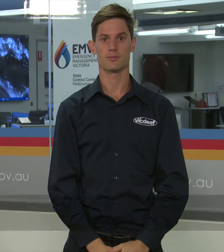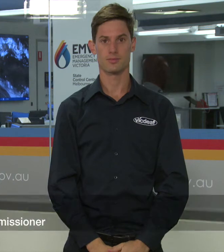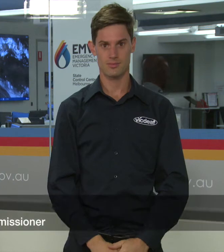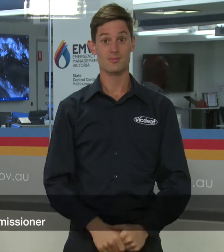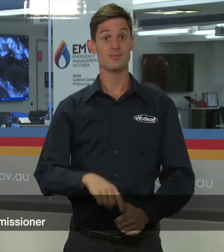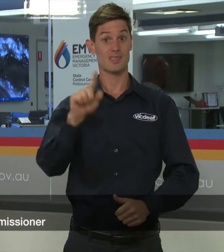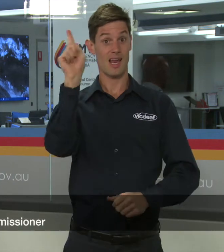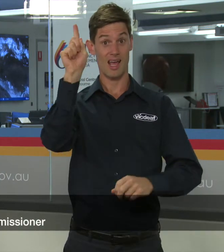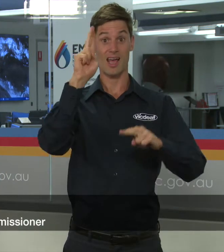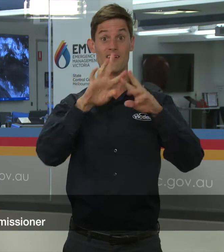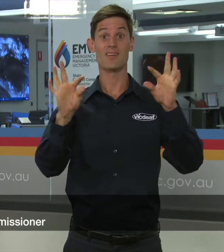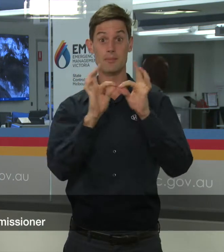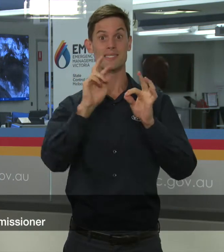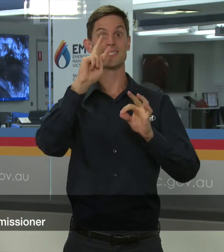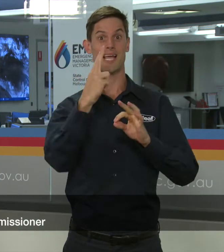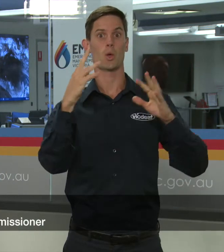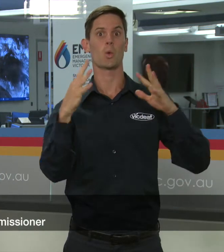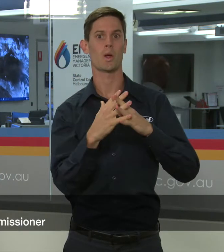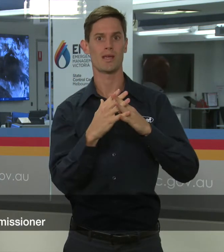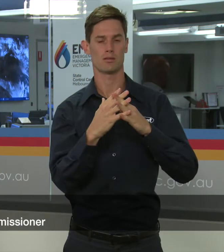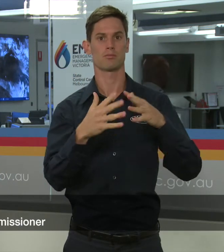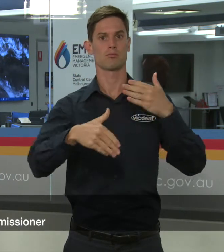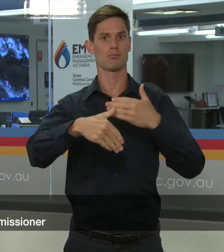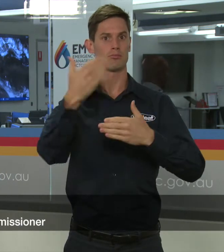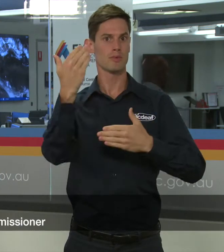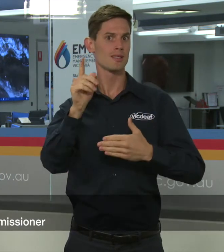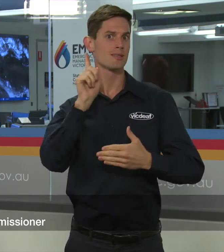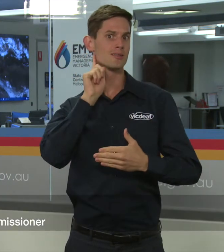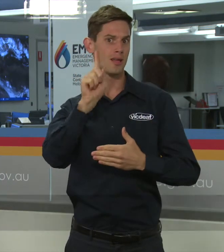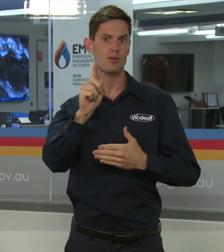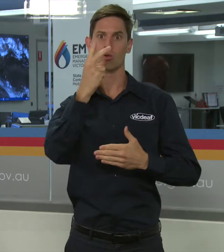We’re now in the second week of February and we’ve seen in the last 24 hours significant rain across the state.